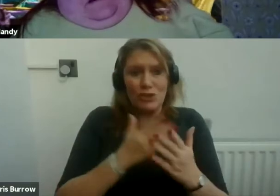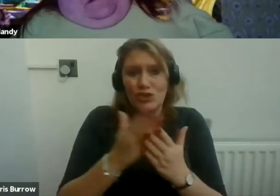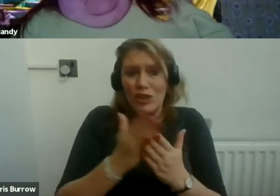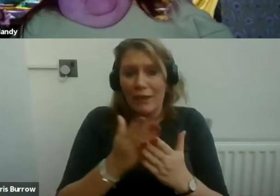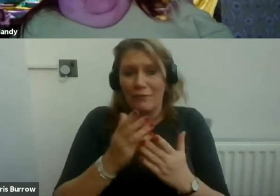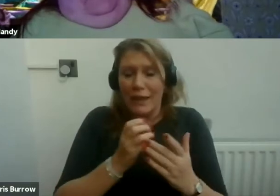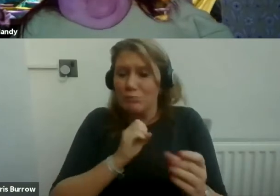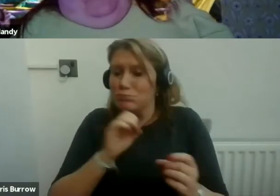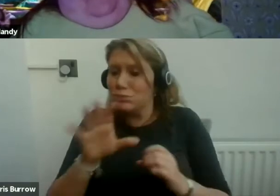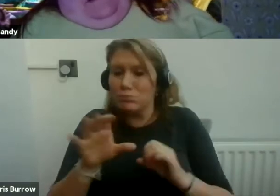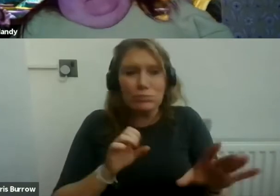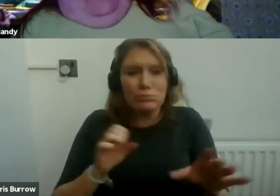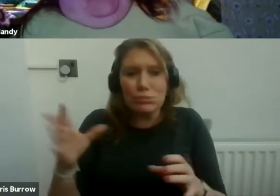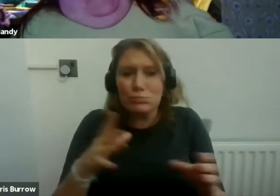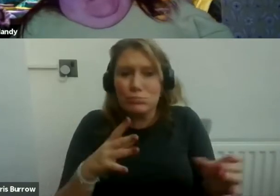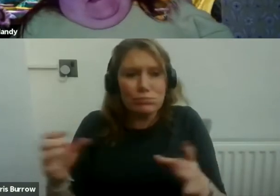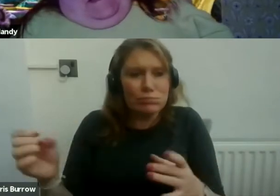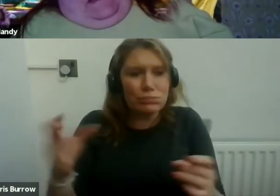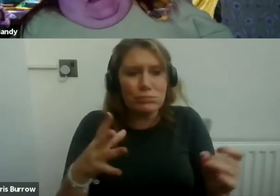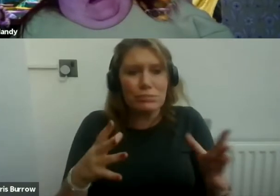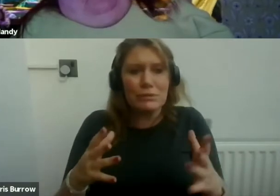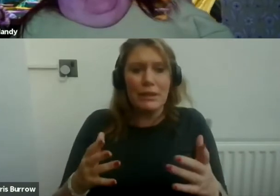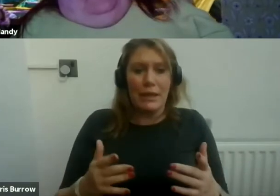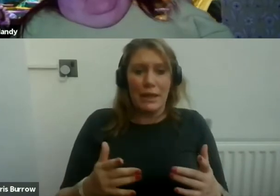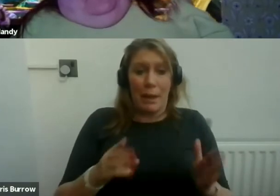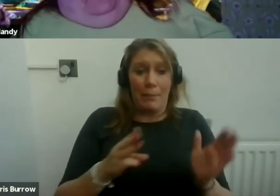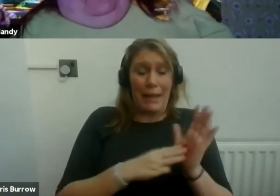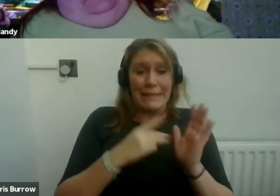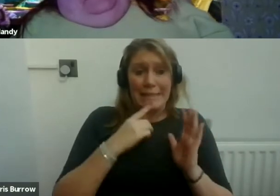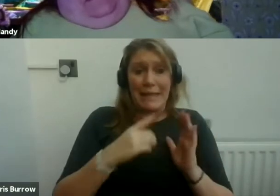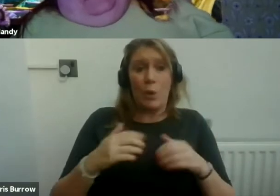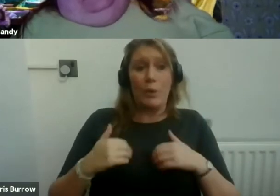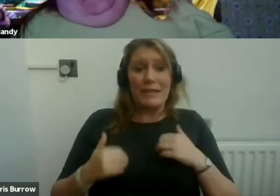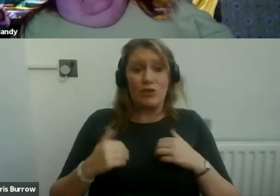I think we will have at Q&A